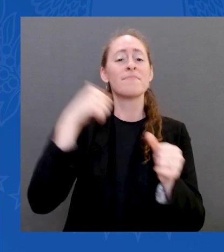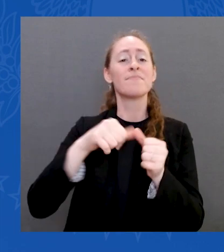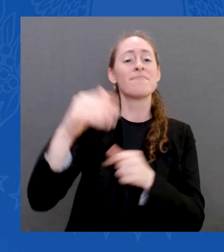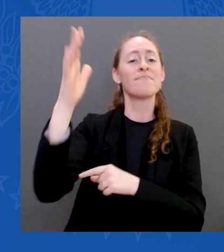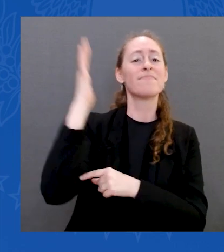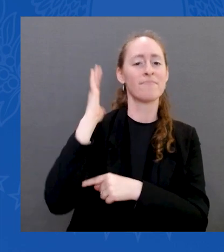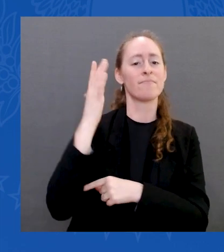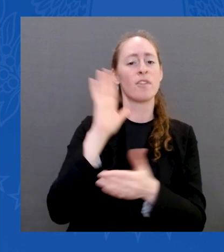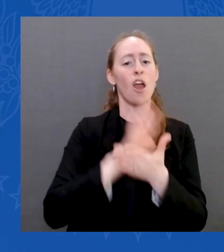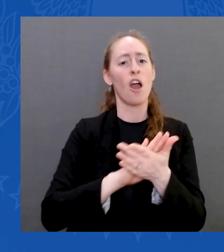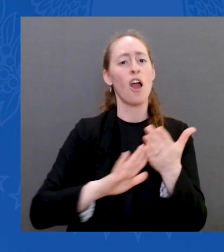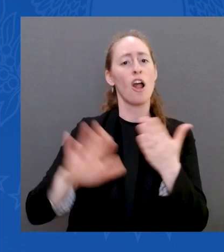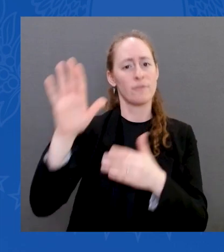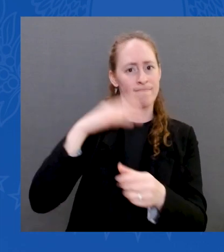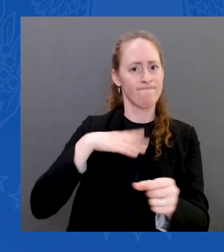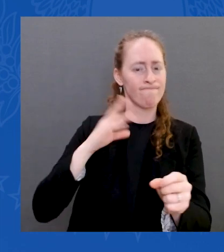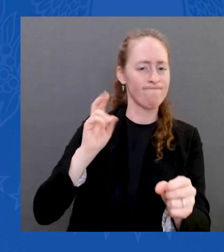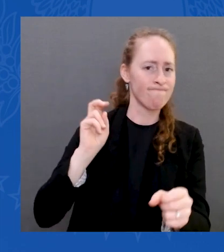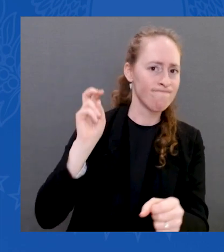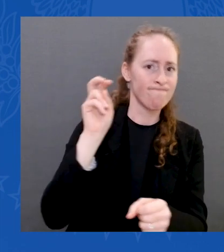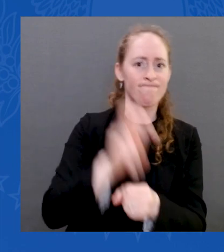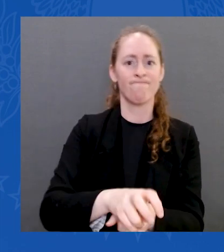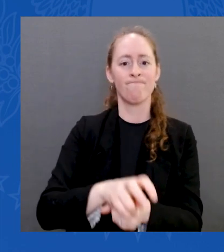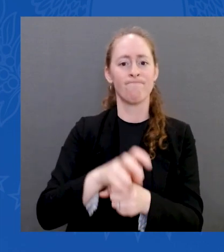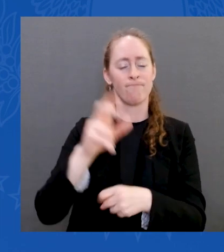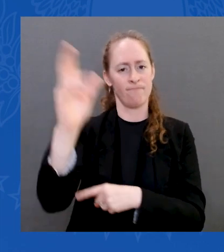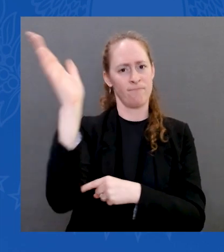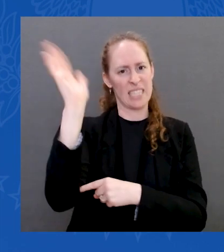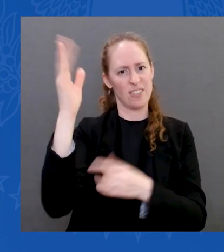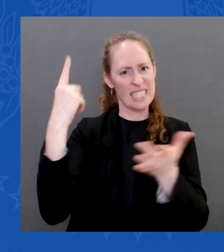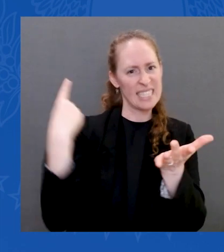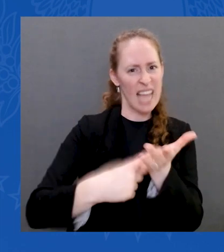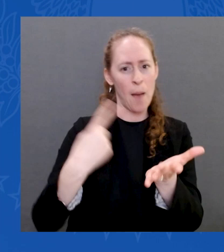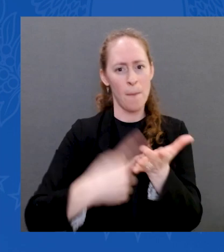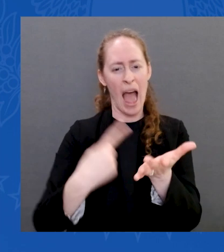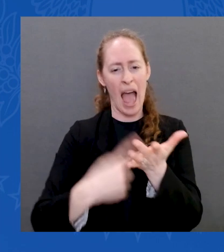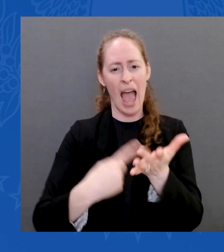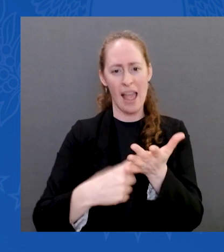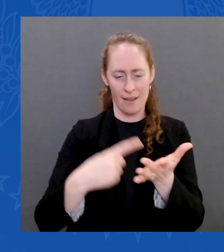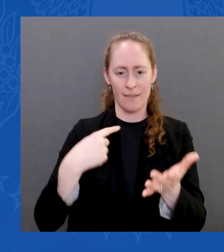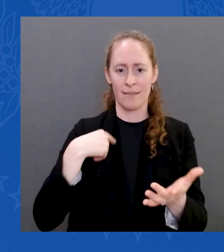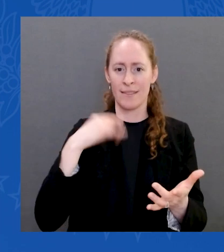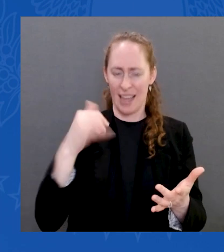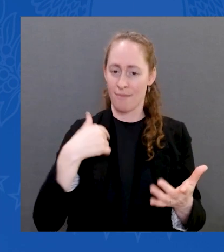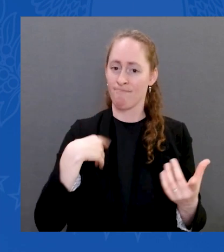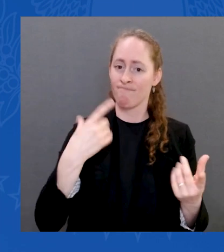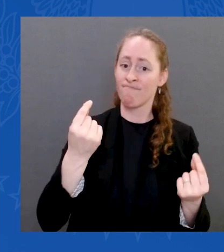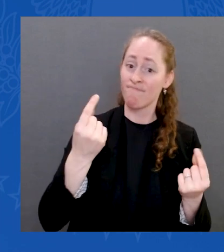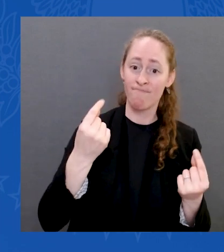the guy who wrote "The King's Speech" found the original speech and made a copy of it and sent it to me -- no, I mean, from the movie.